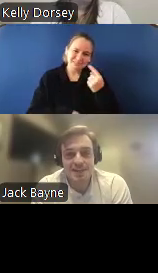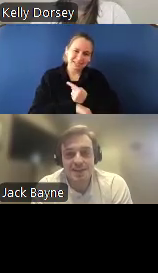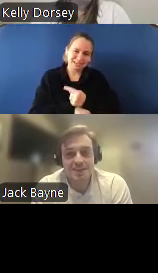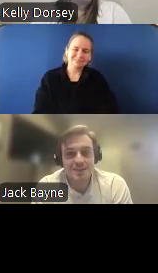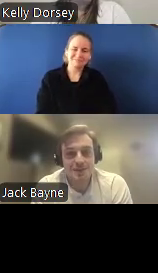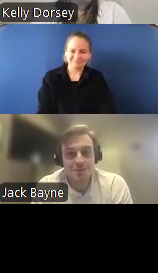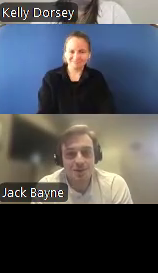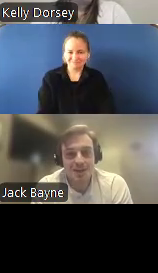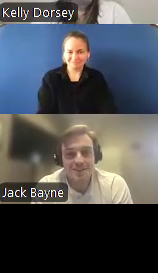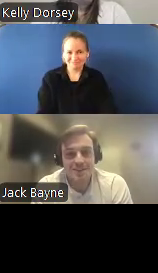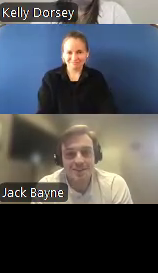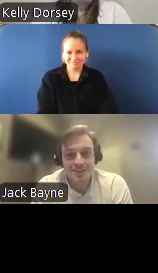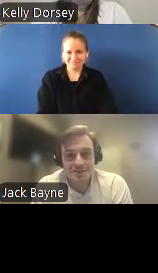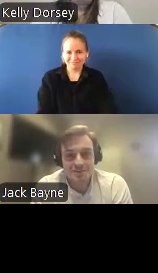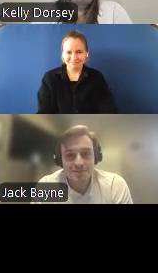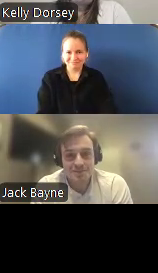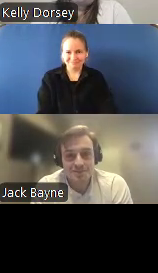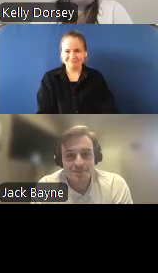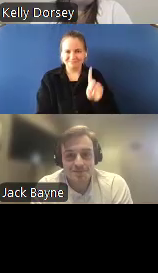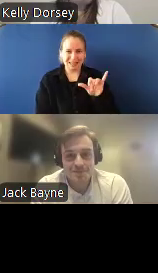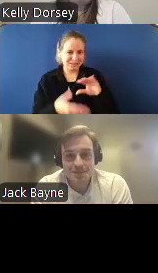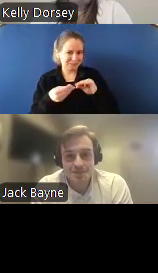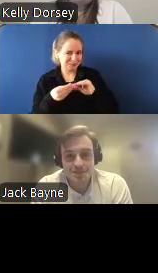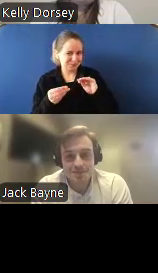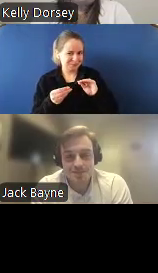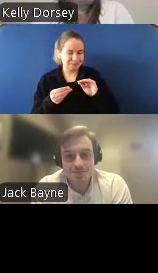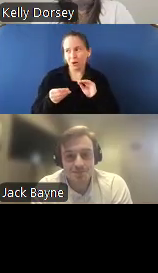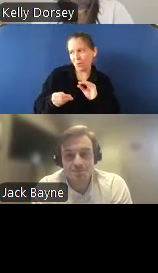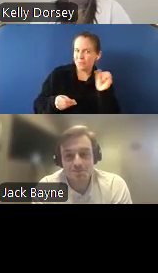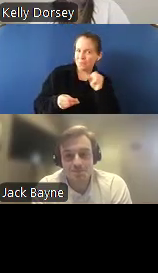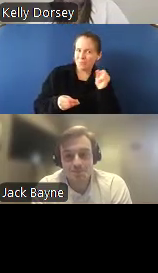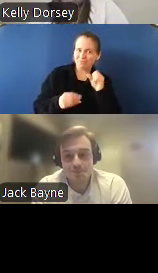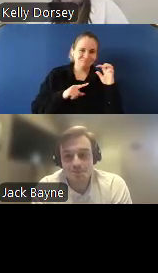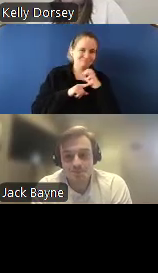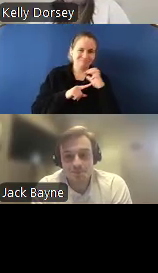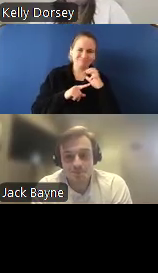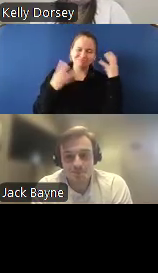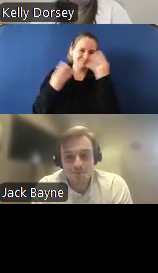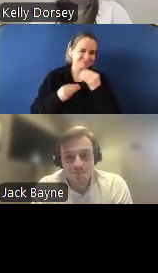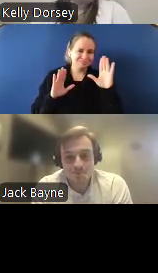Kelly, I'll let you speak more on that, too. >> It was a wonderful day. They worked very hard